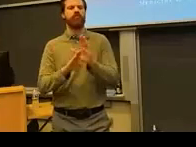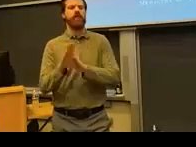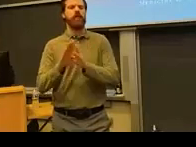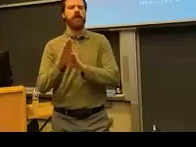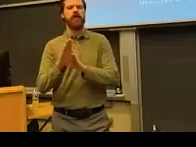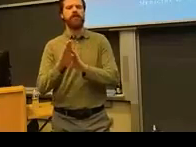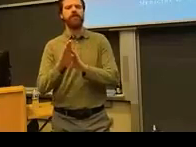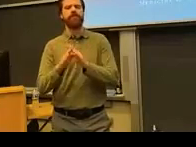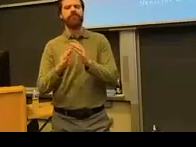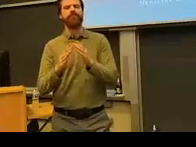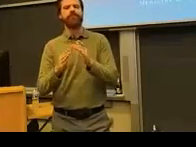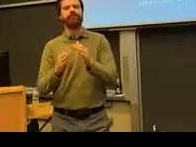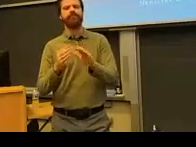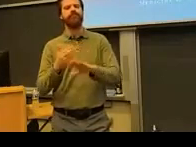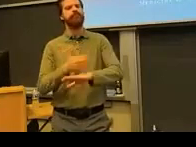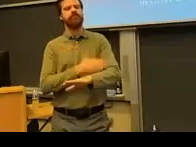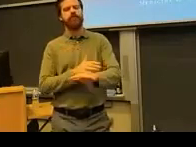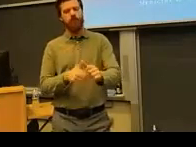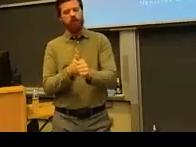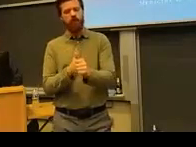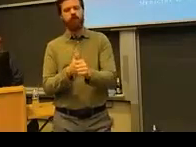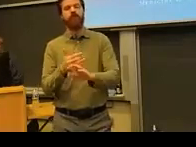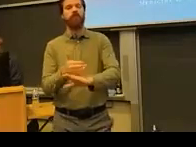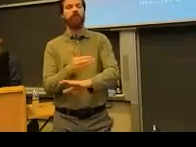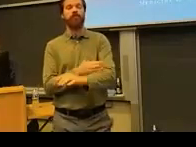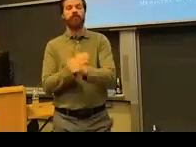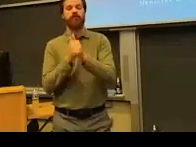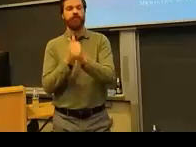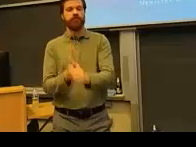improved followup and improved adherence to medication so we wanted to look at the the